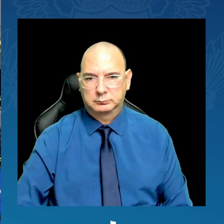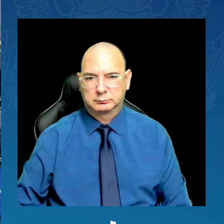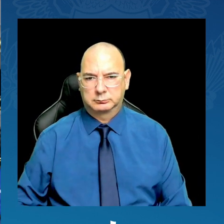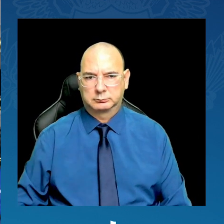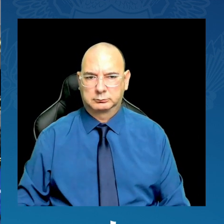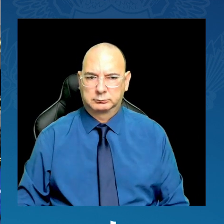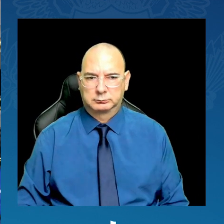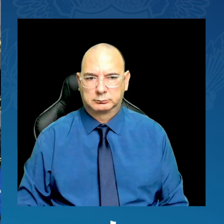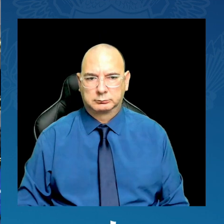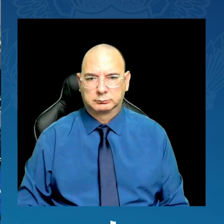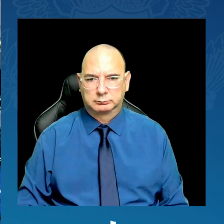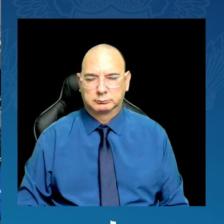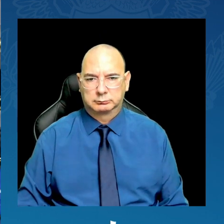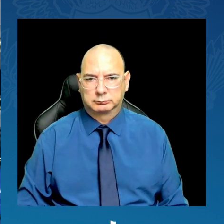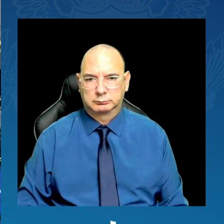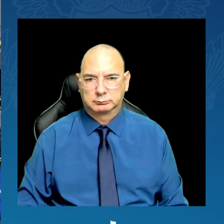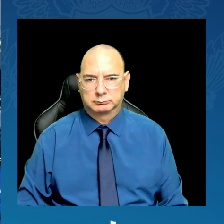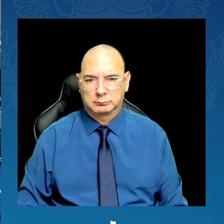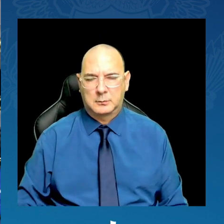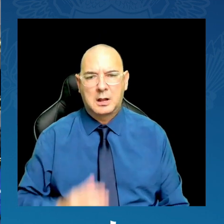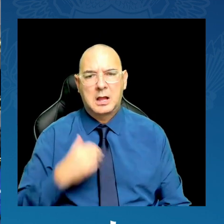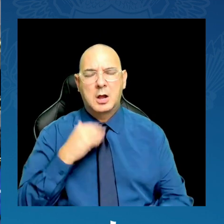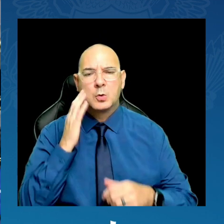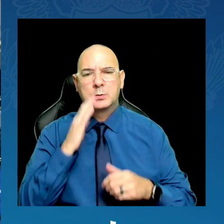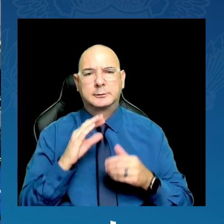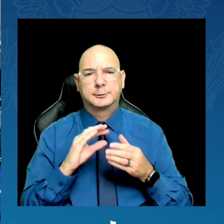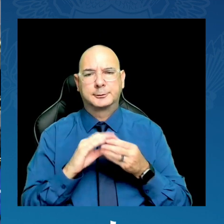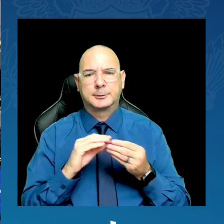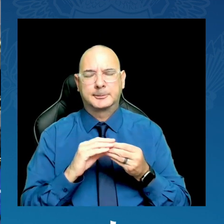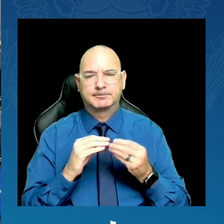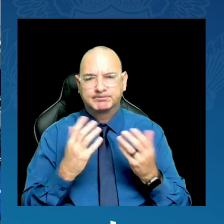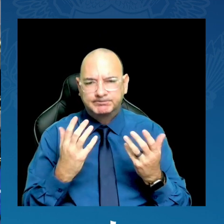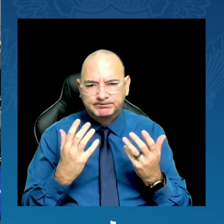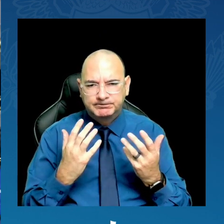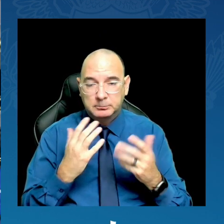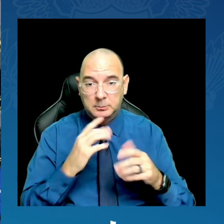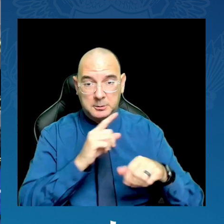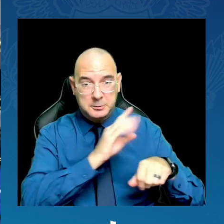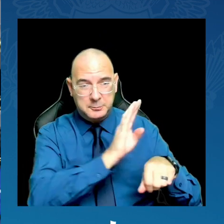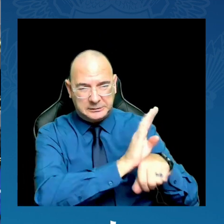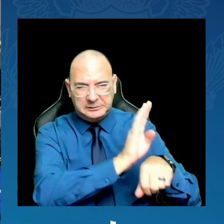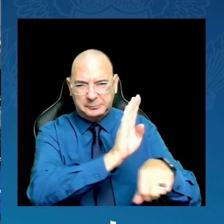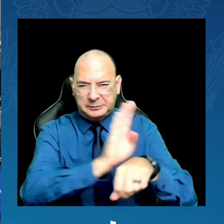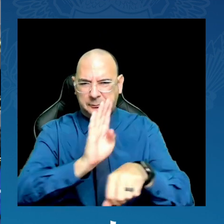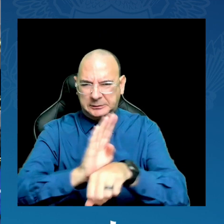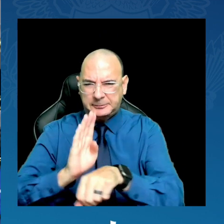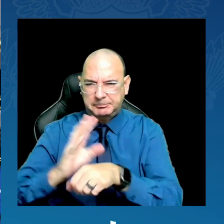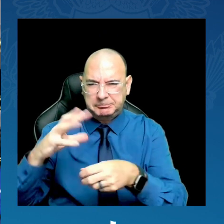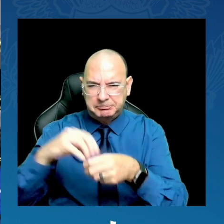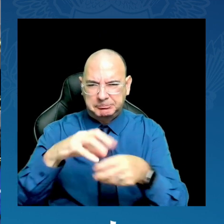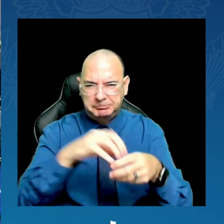that the commitments that you've heard today are part of a set of commitments from government agencies